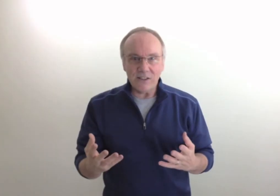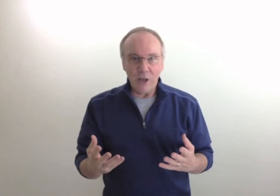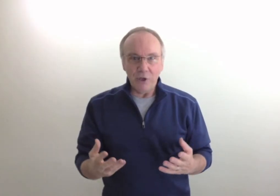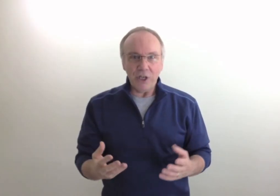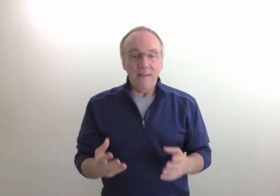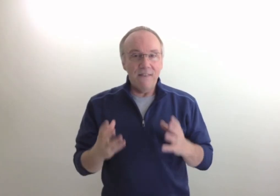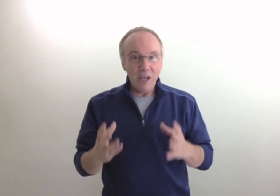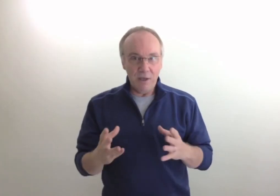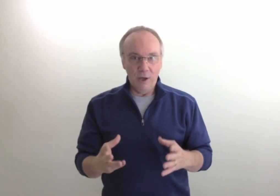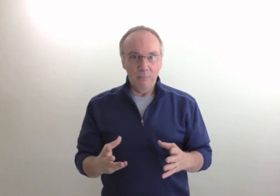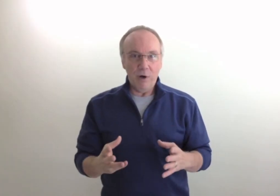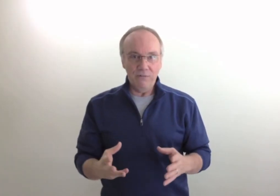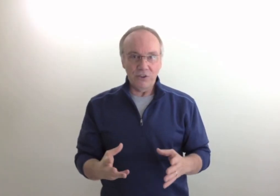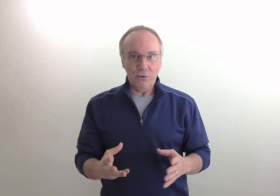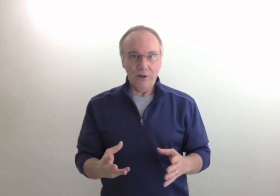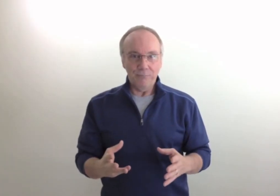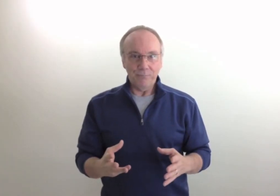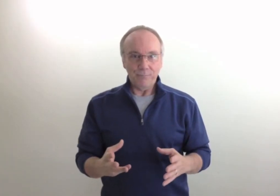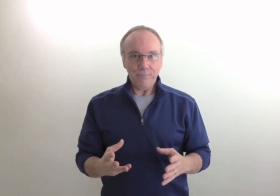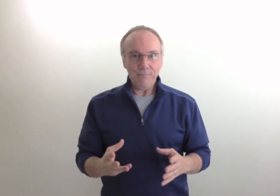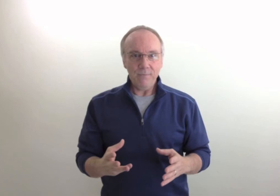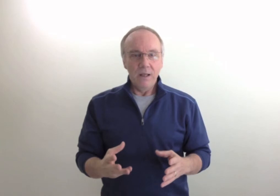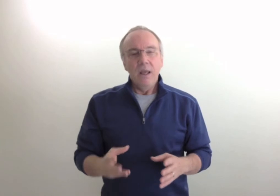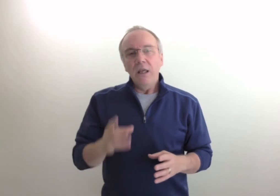sandwich and they become a part of the story.